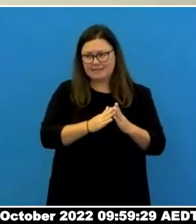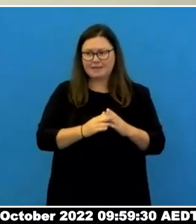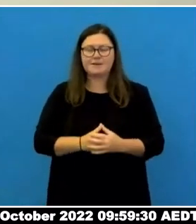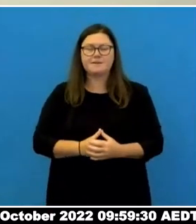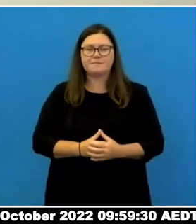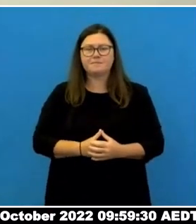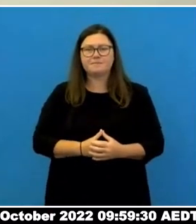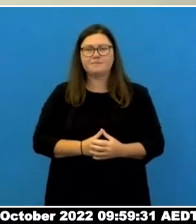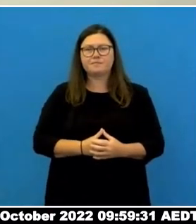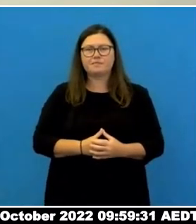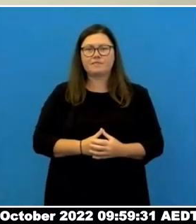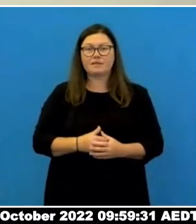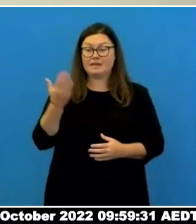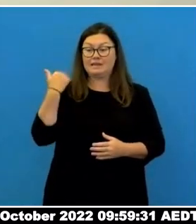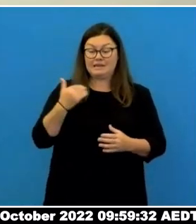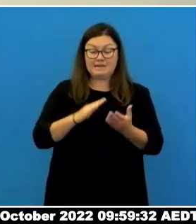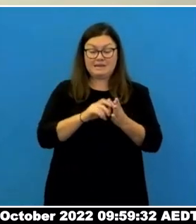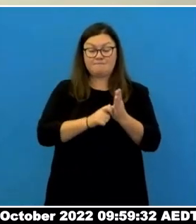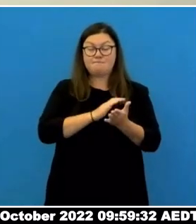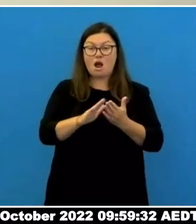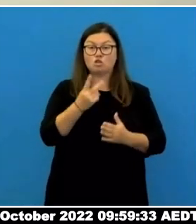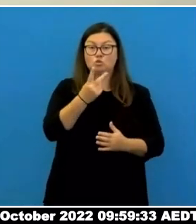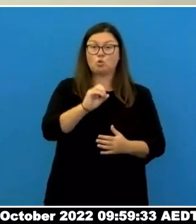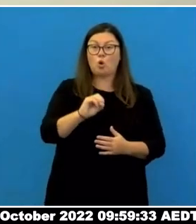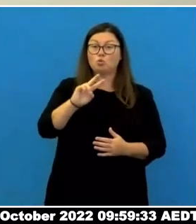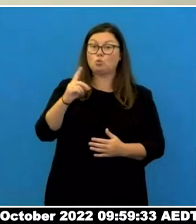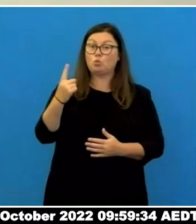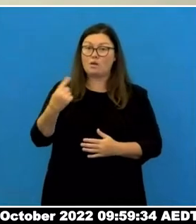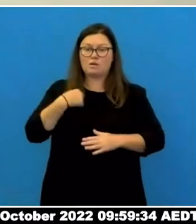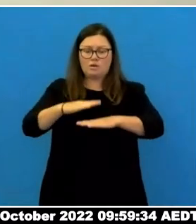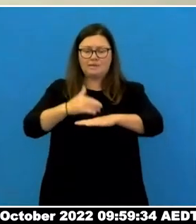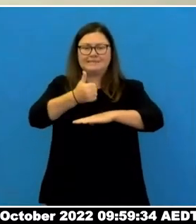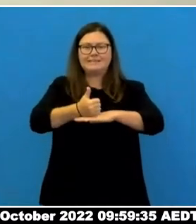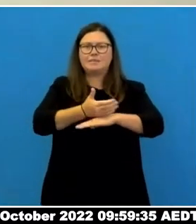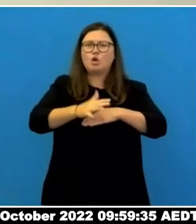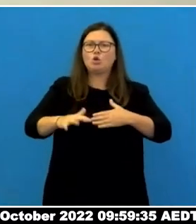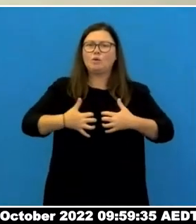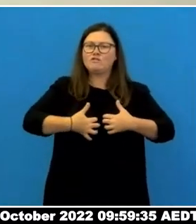in March 2021 in response to heightened racism in Australia